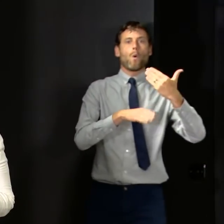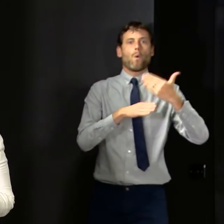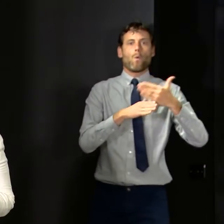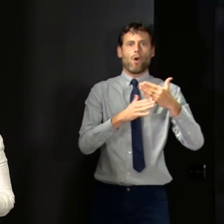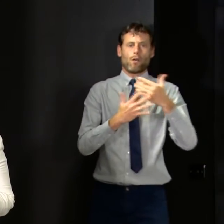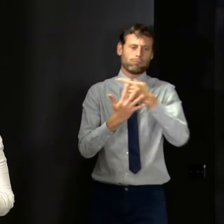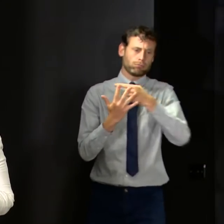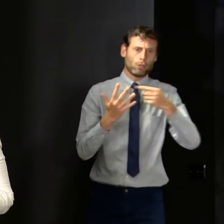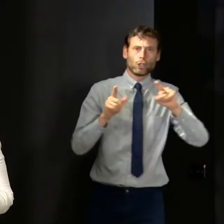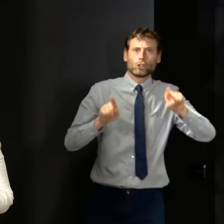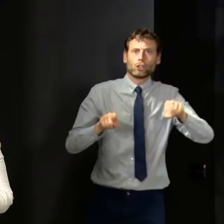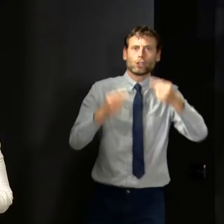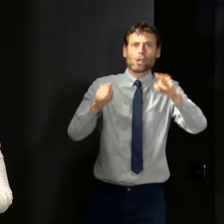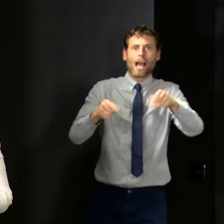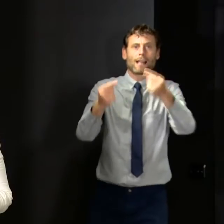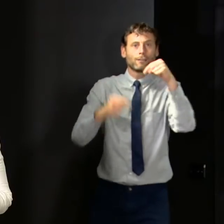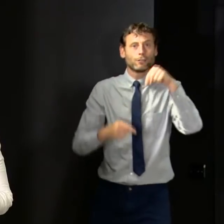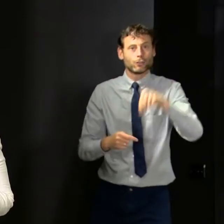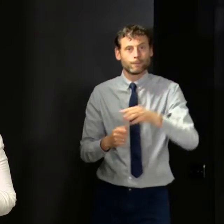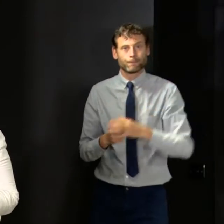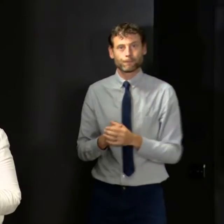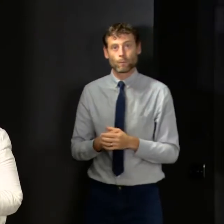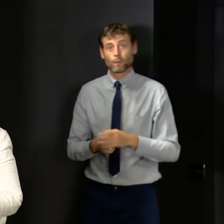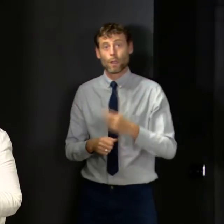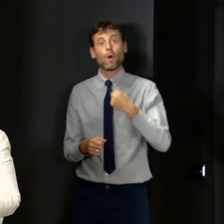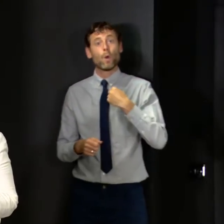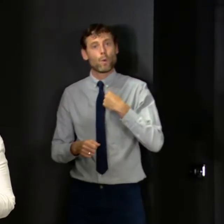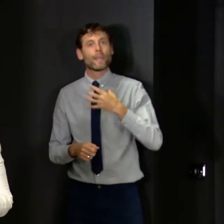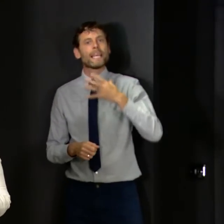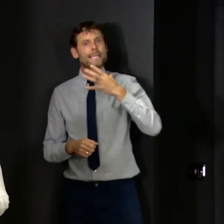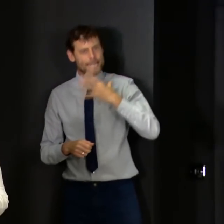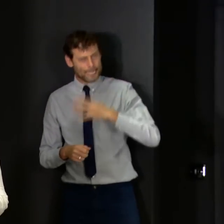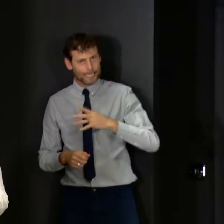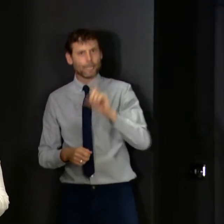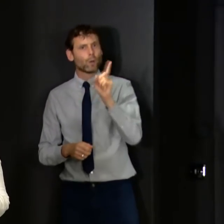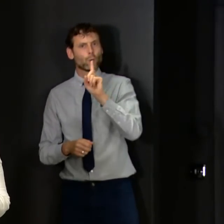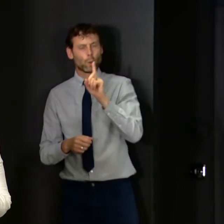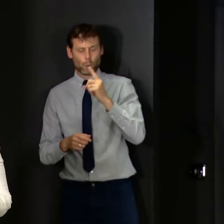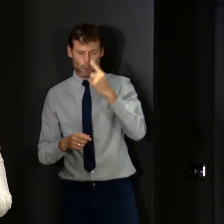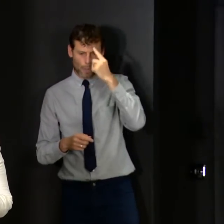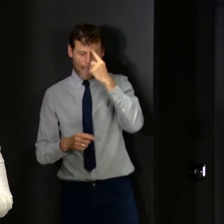challenges we now face. We know we will need to quickly adapt our labour markets